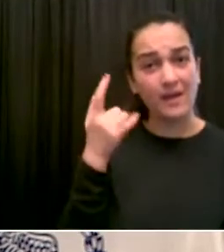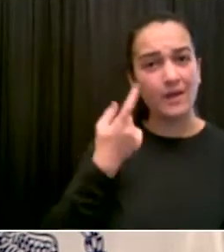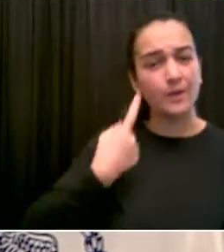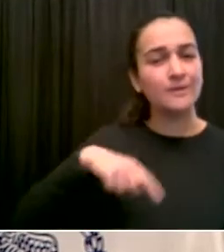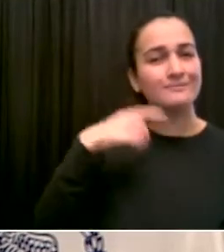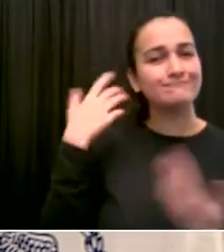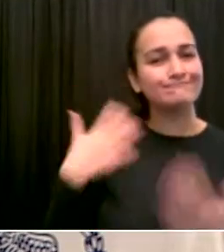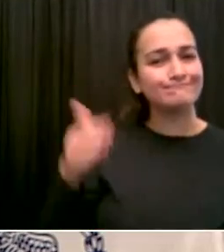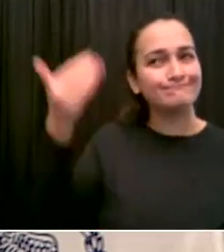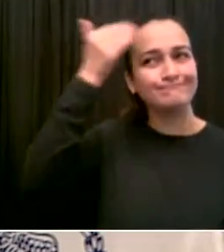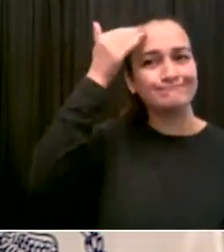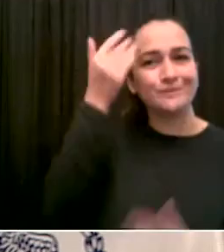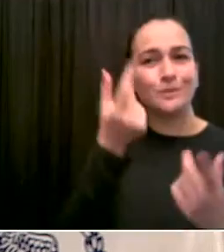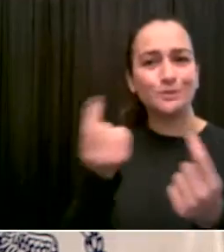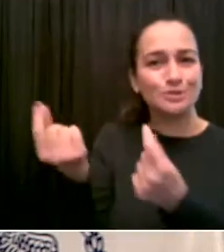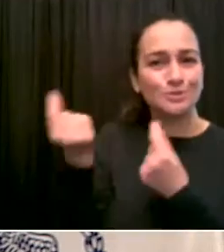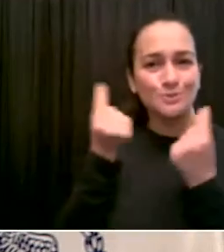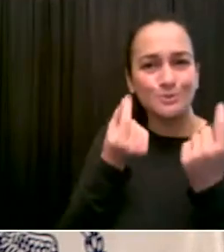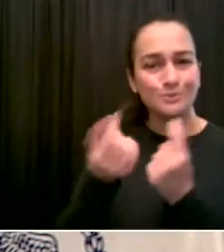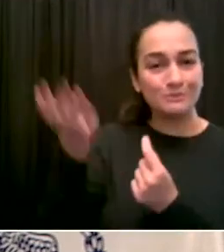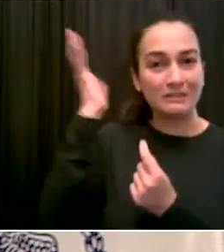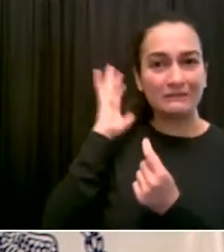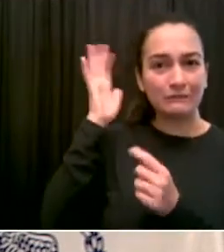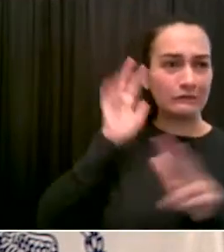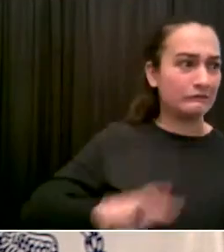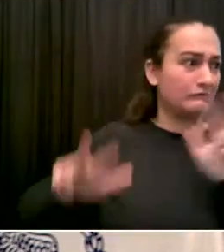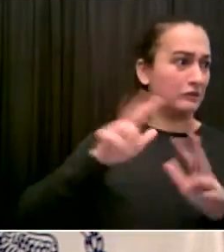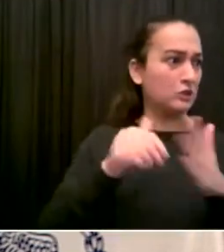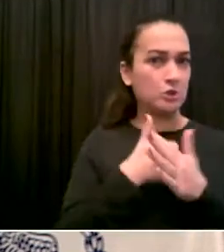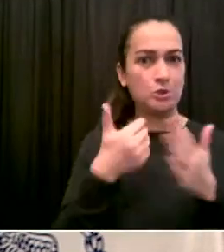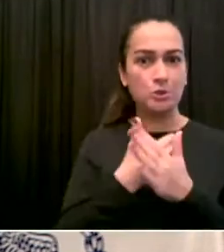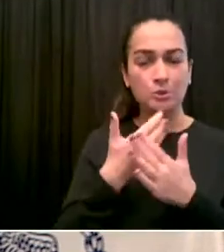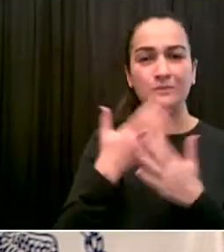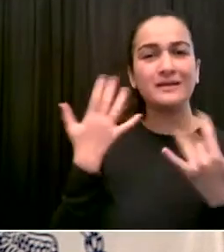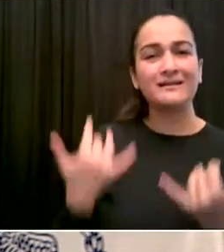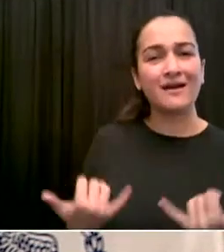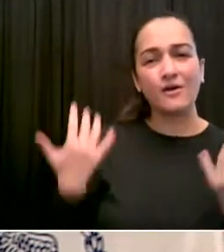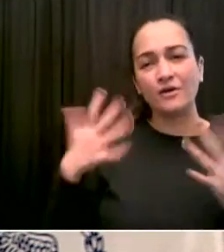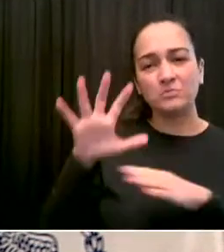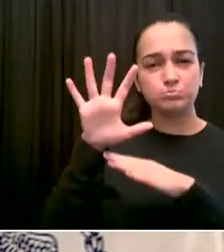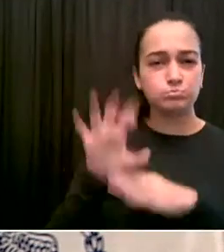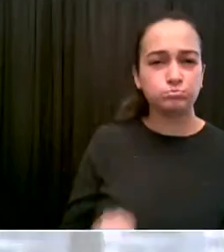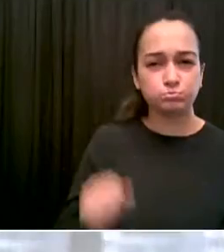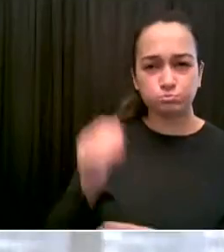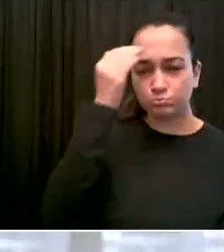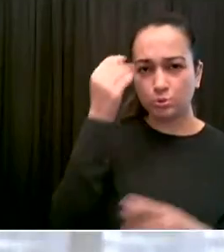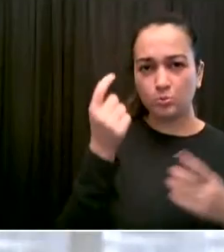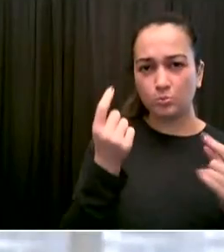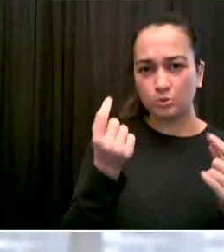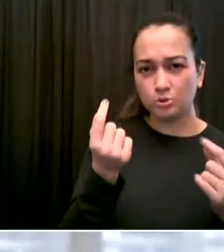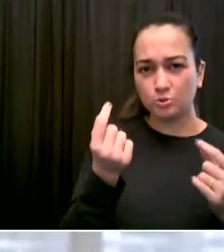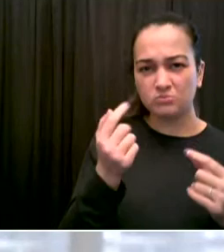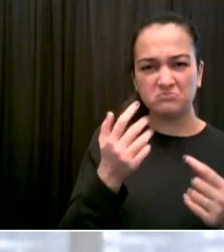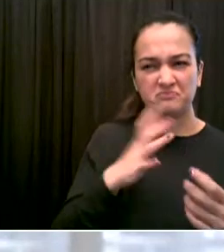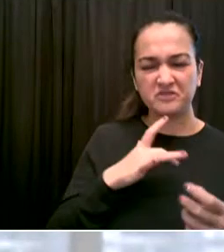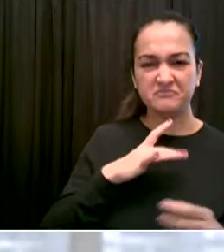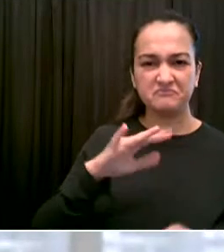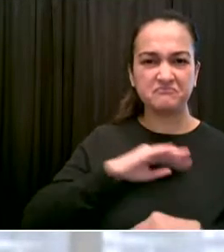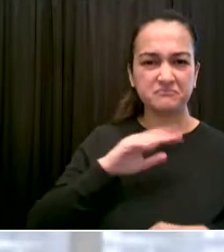SAME WORK IN A CONCENTREDAT SCHEDULE. WEHAVE A LOT MORE OTOLTS H AN